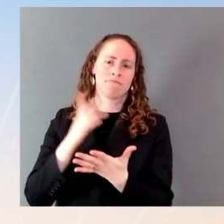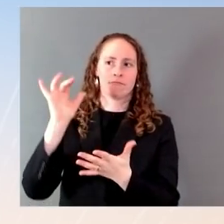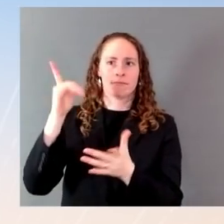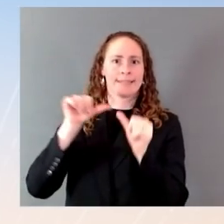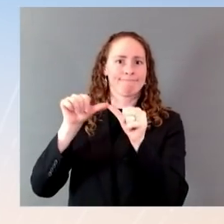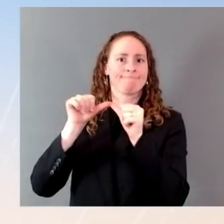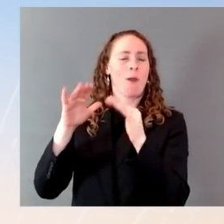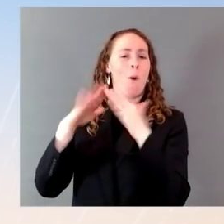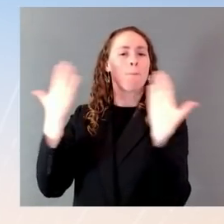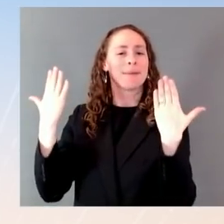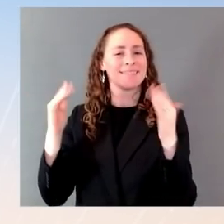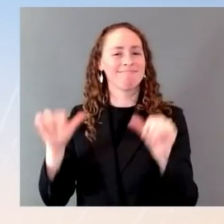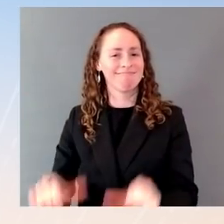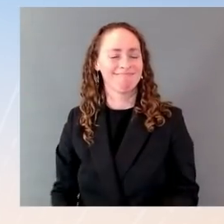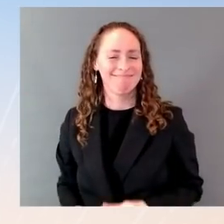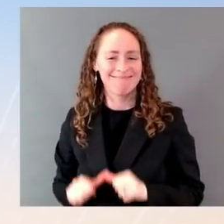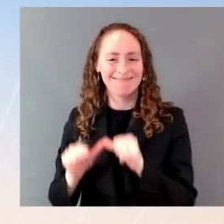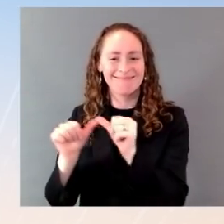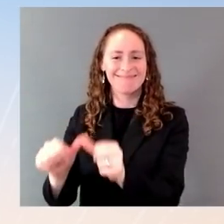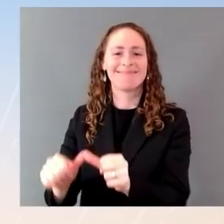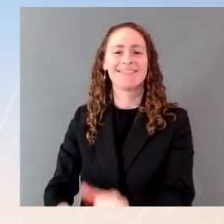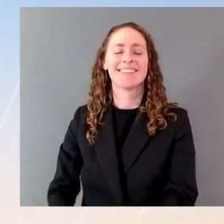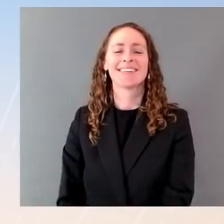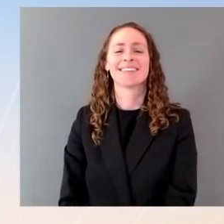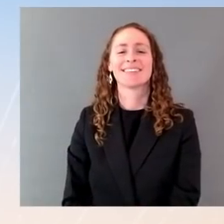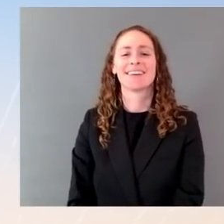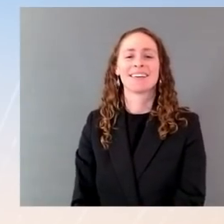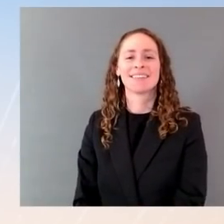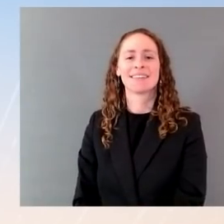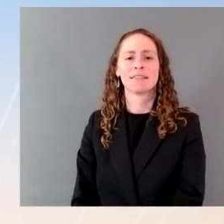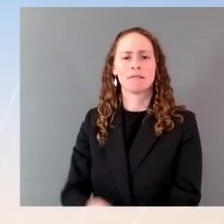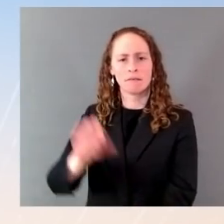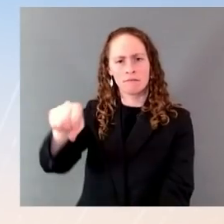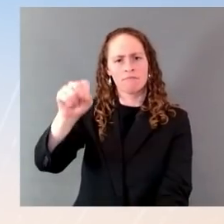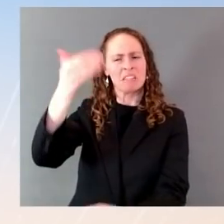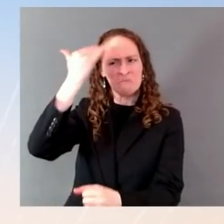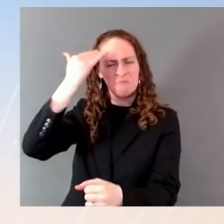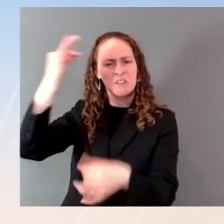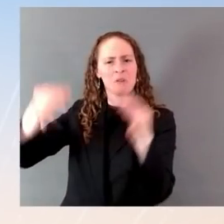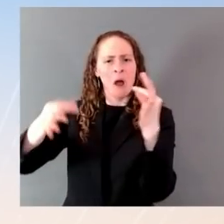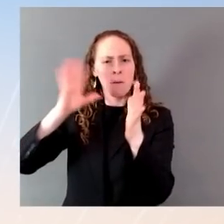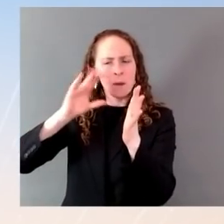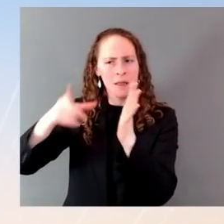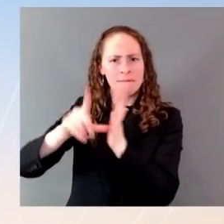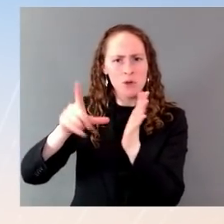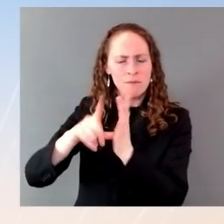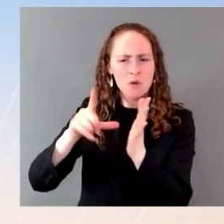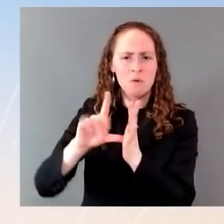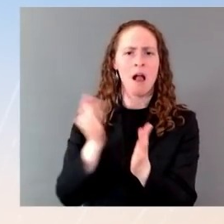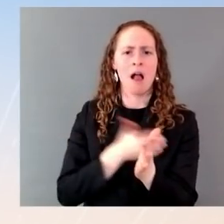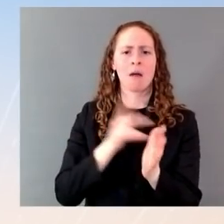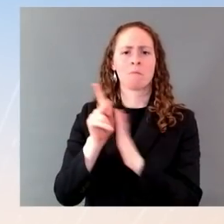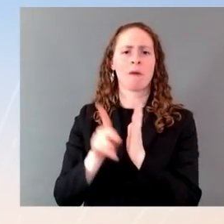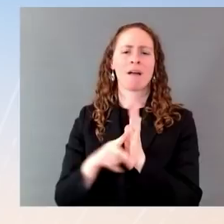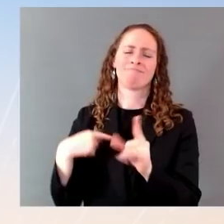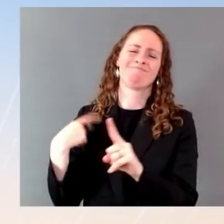will continue pressing forward. The Press: And how is the AWS outage affecting the government? And has the White House had any --